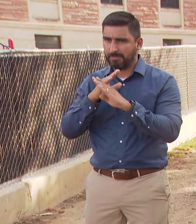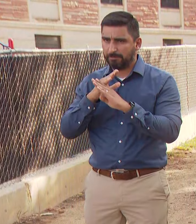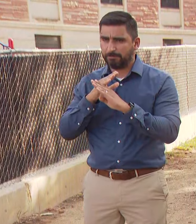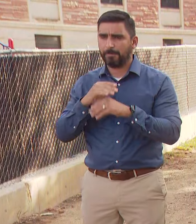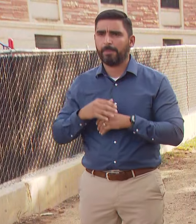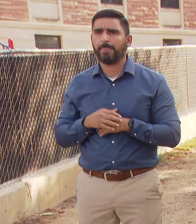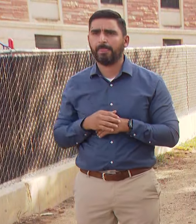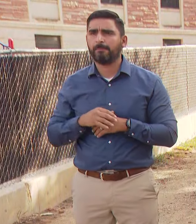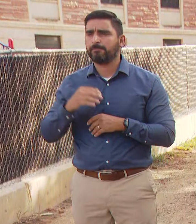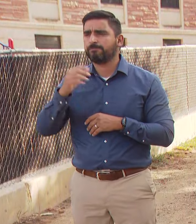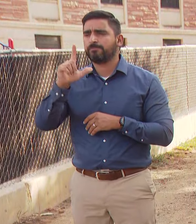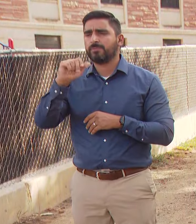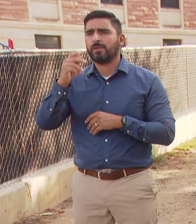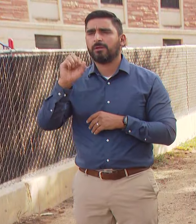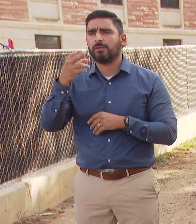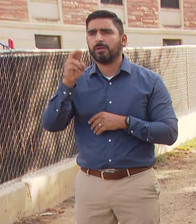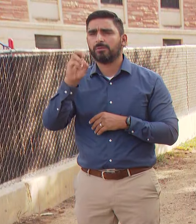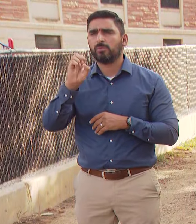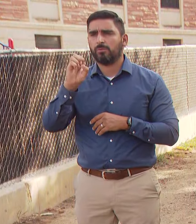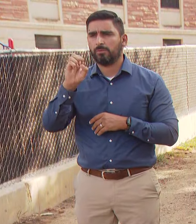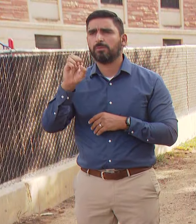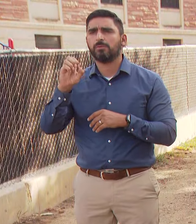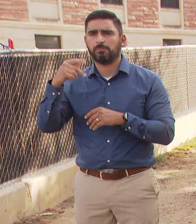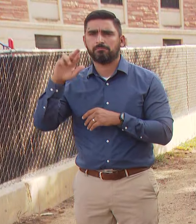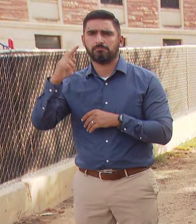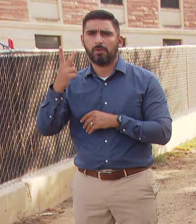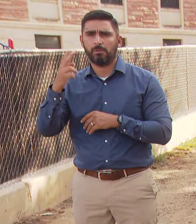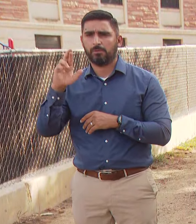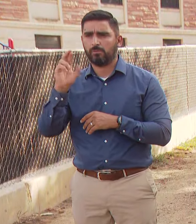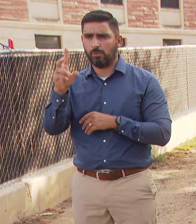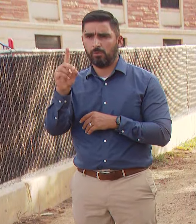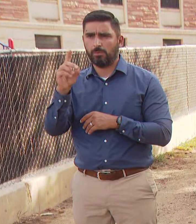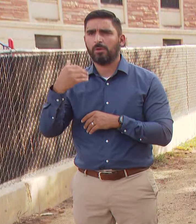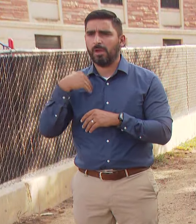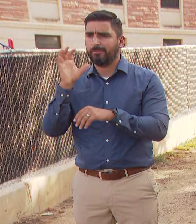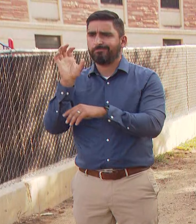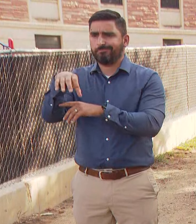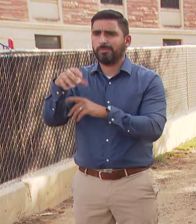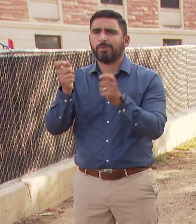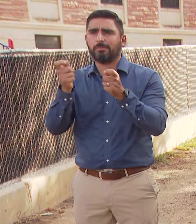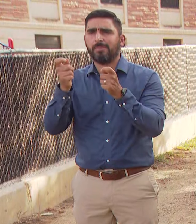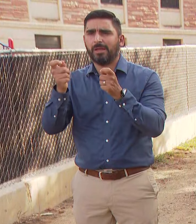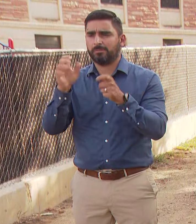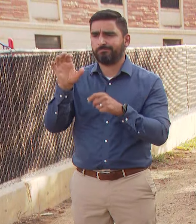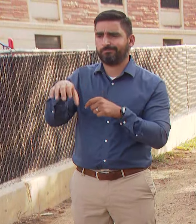uh Lake Shore Park Road itself, the command post and there is just before you get to the command post where Lake